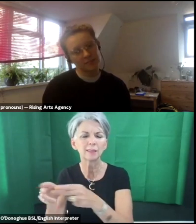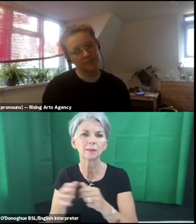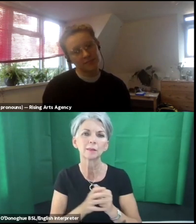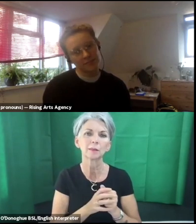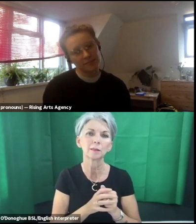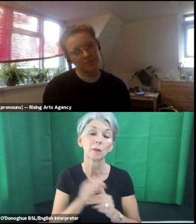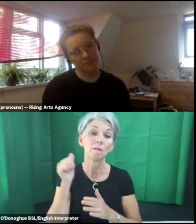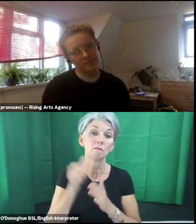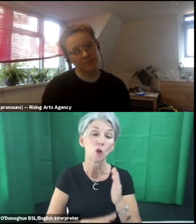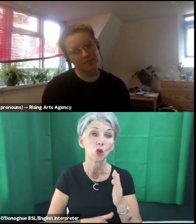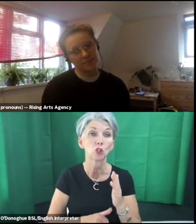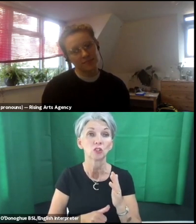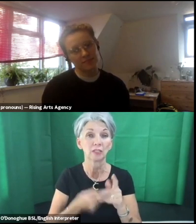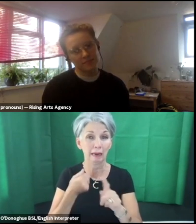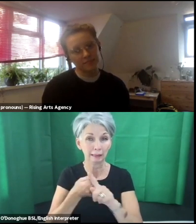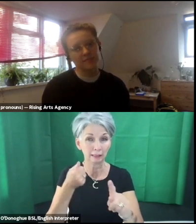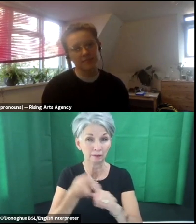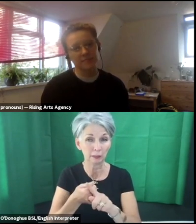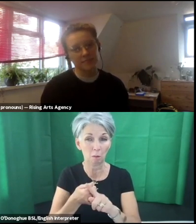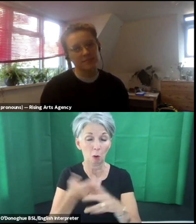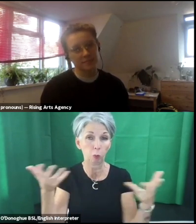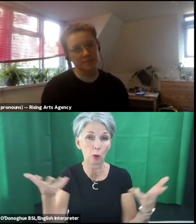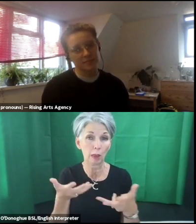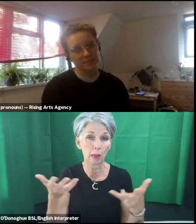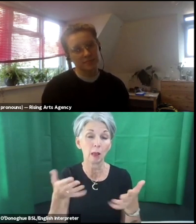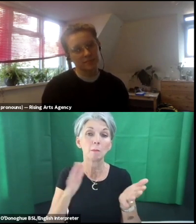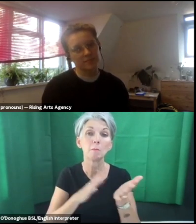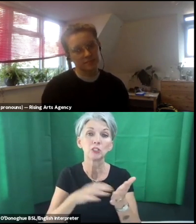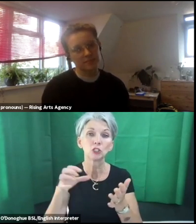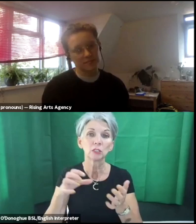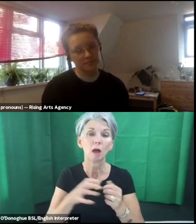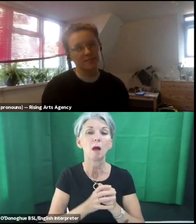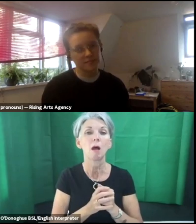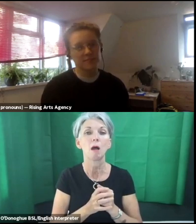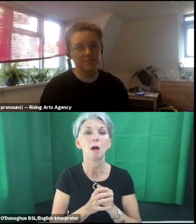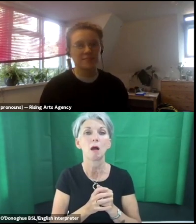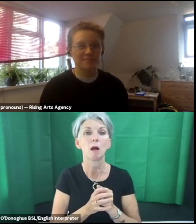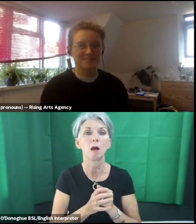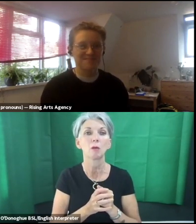lot of activism happened in Manchester in what was anarcho organising